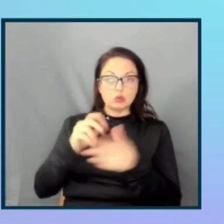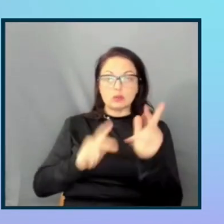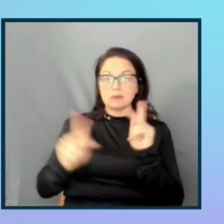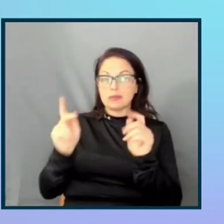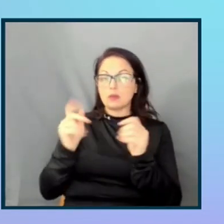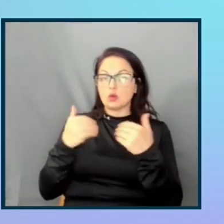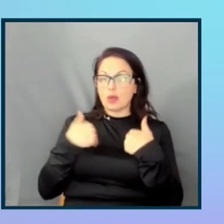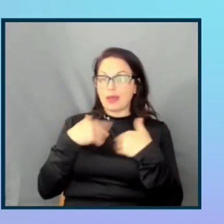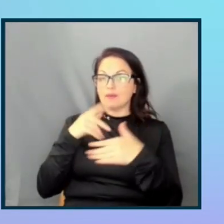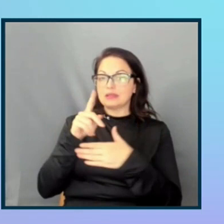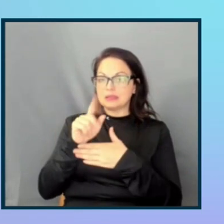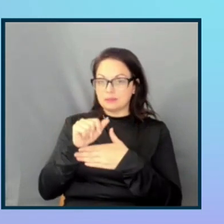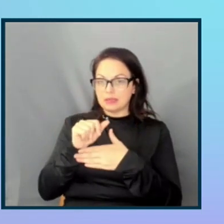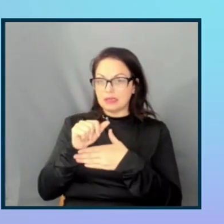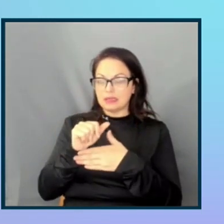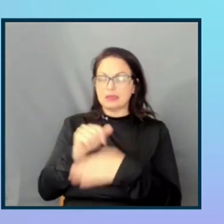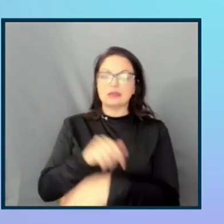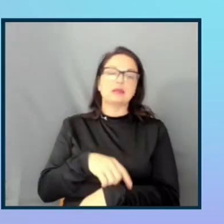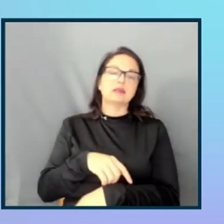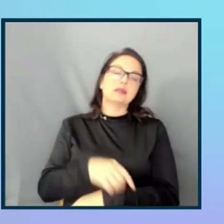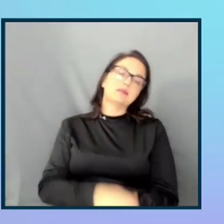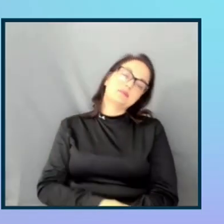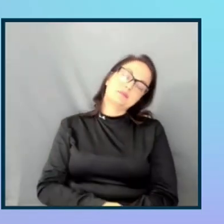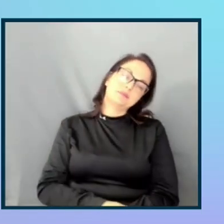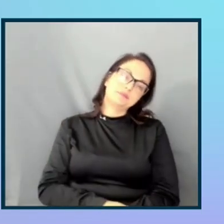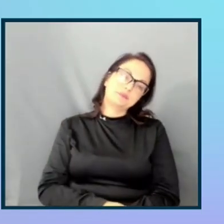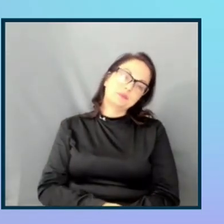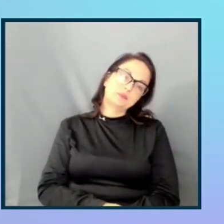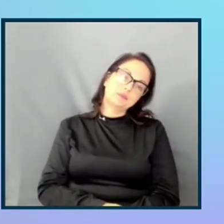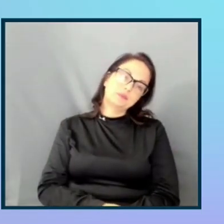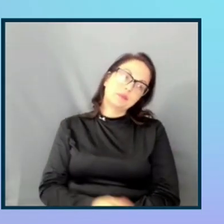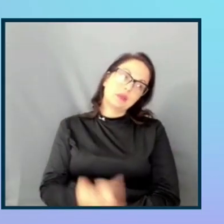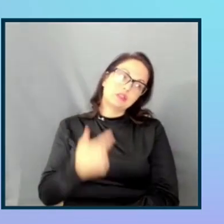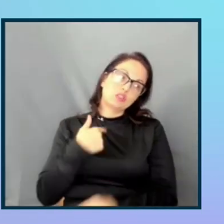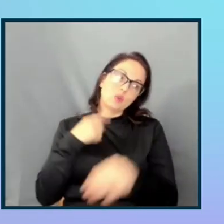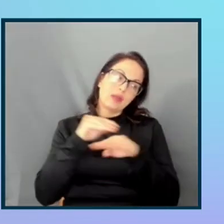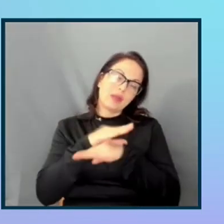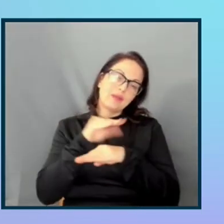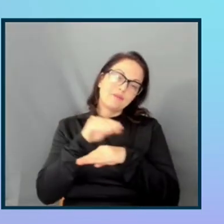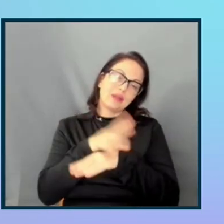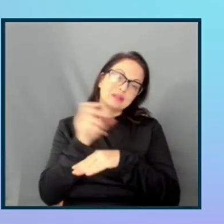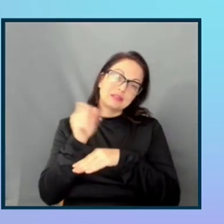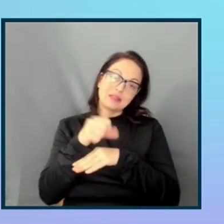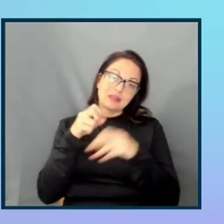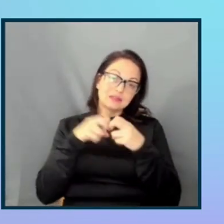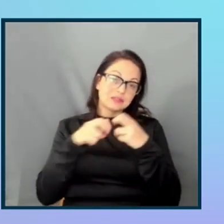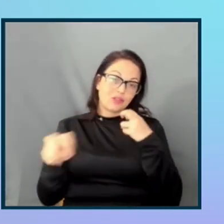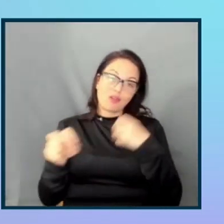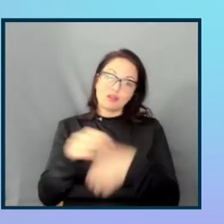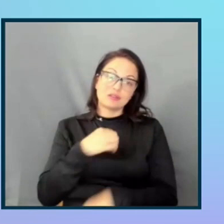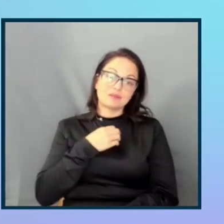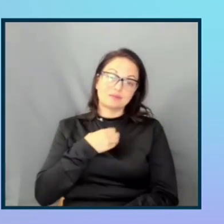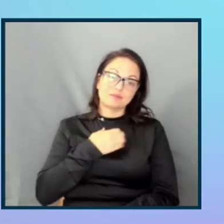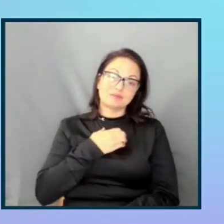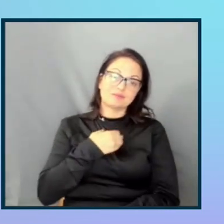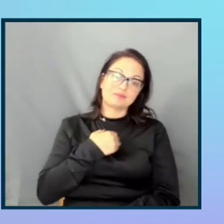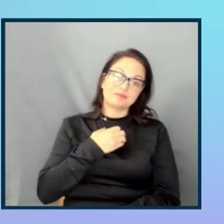or at least does not exclude them?" Hmm, do I have advice? Yes, it's bloody hard. I promised myself I wouldn't swear on this,